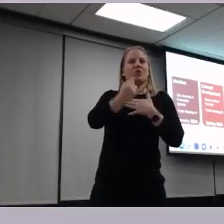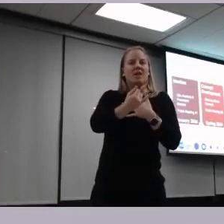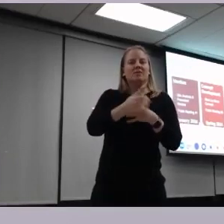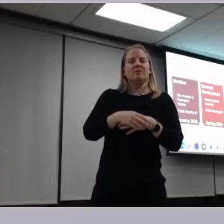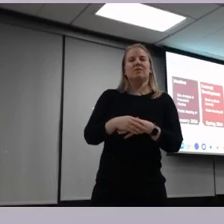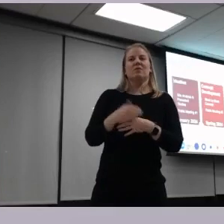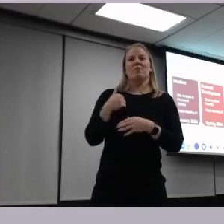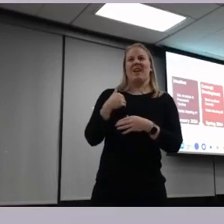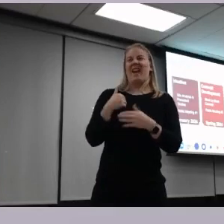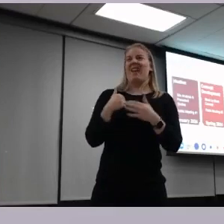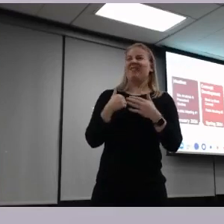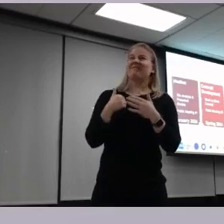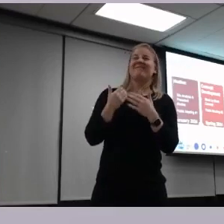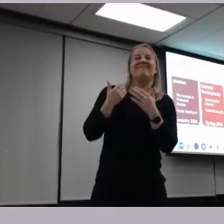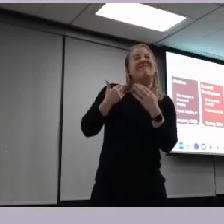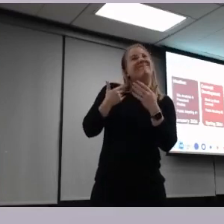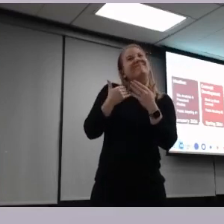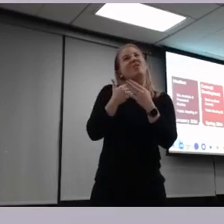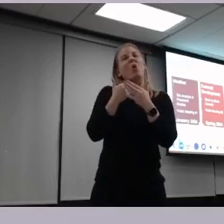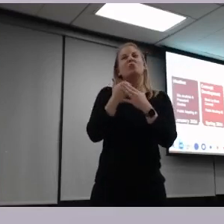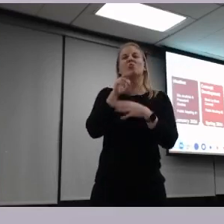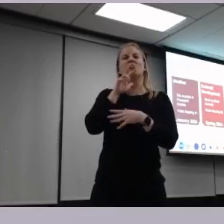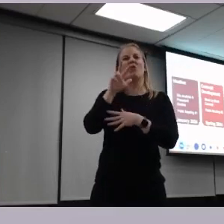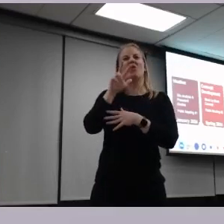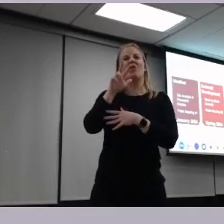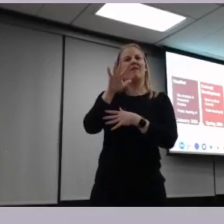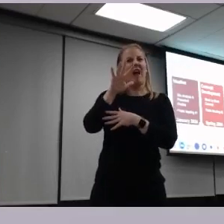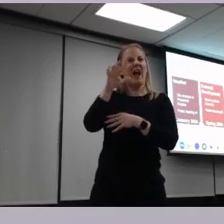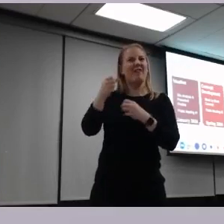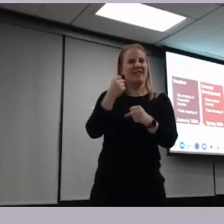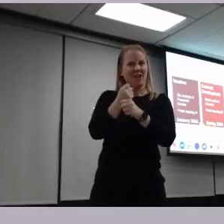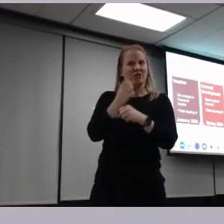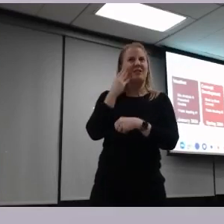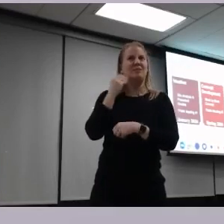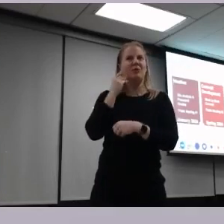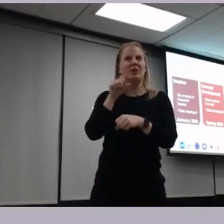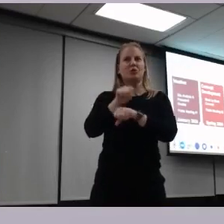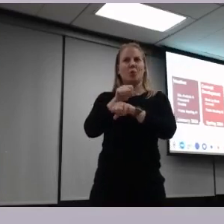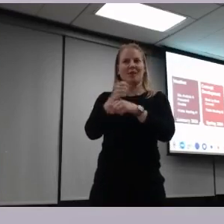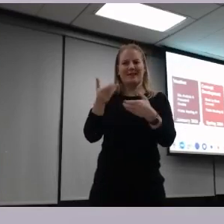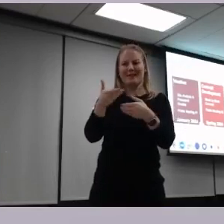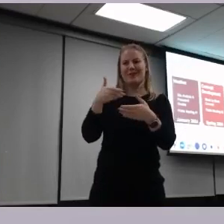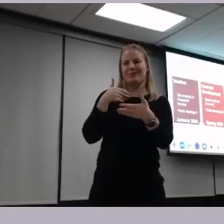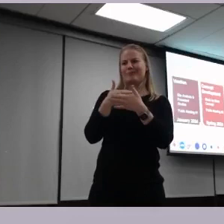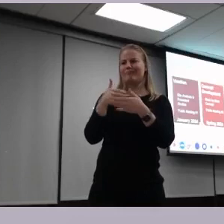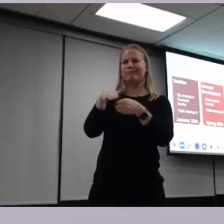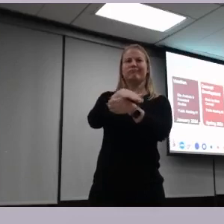of experience working in and around Chicago, designing public open space